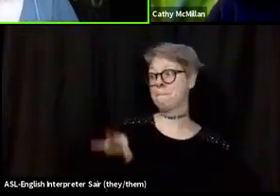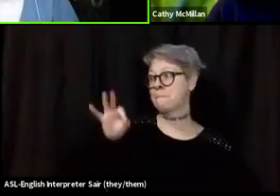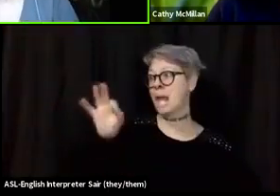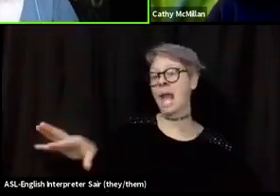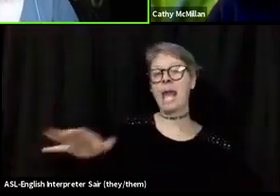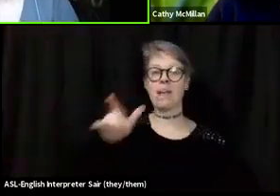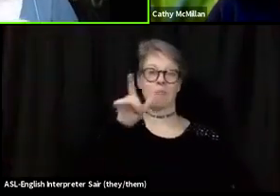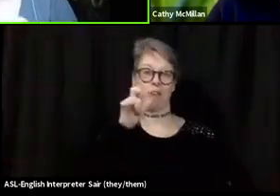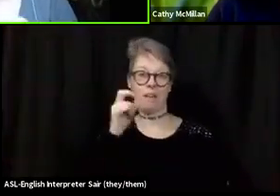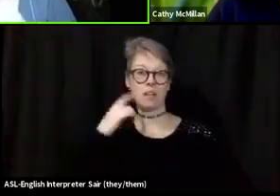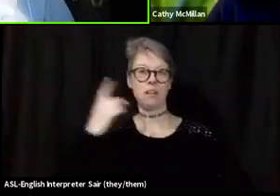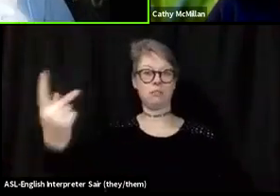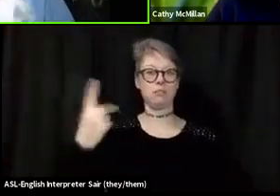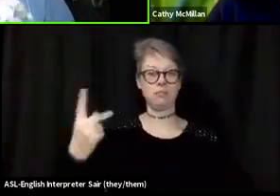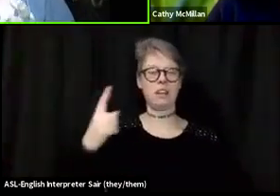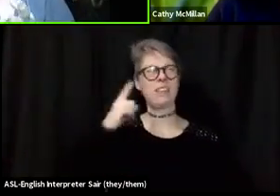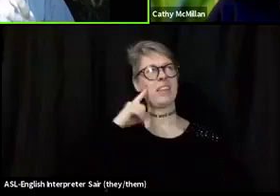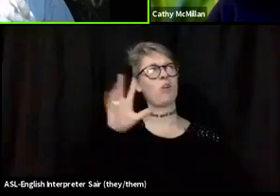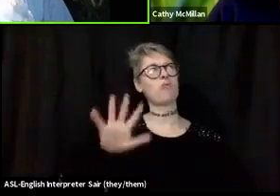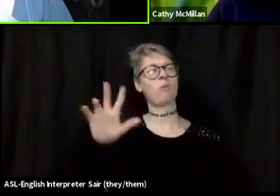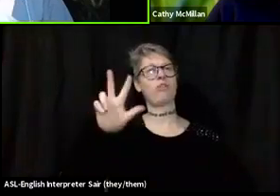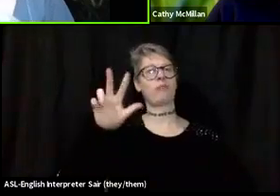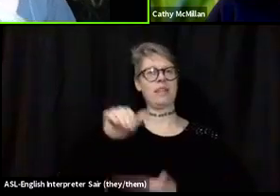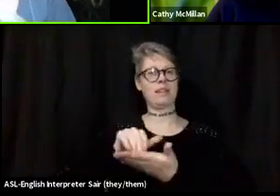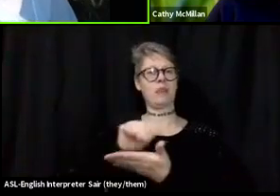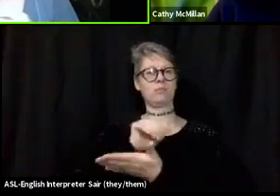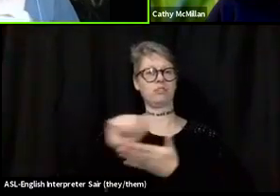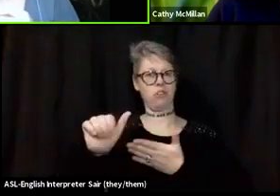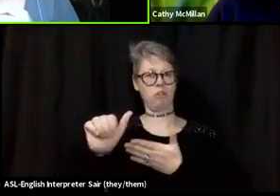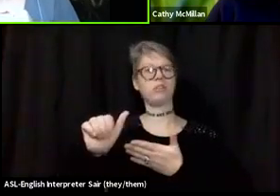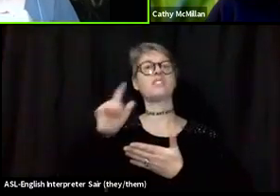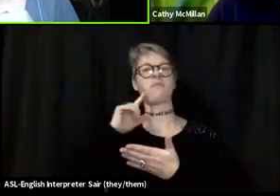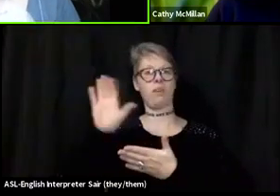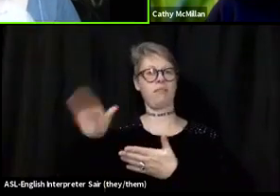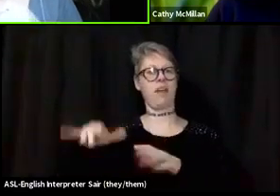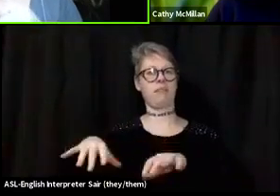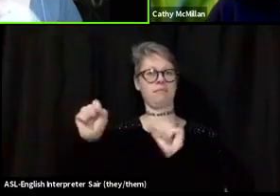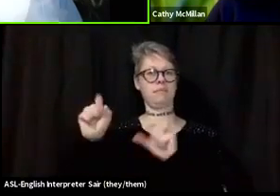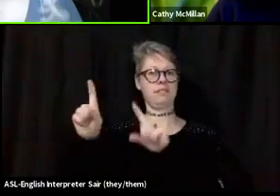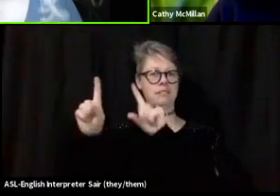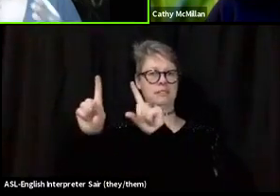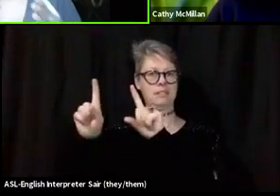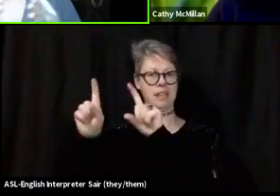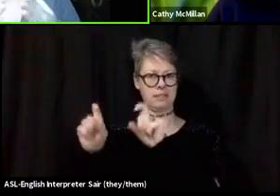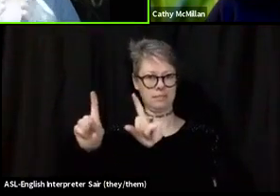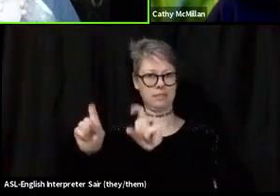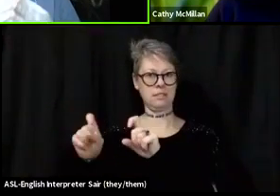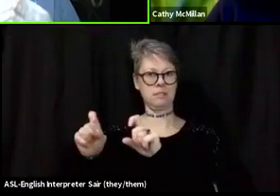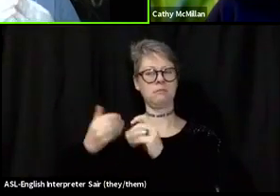be able to pay for it. cycle privately and cycle privately and it cost about $3,000. to go today 00, to get that done